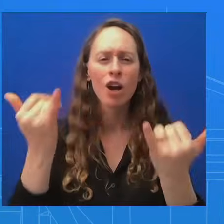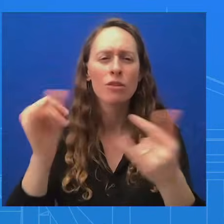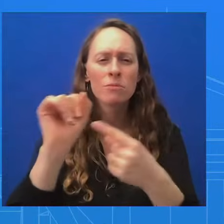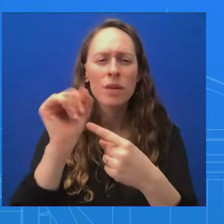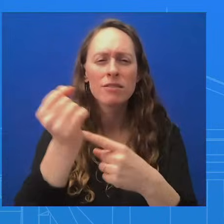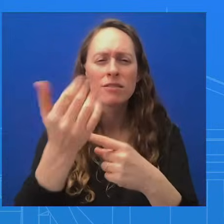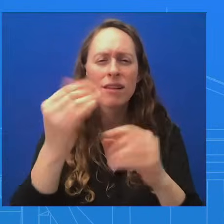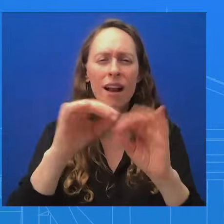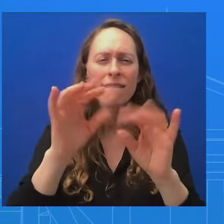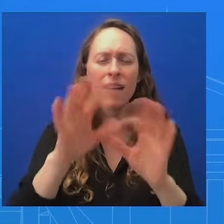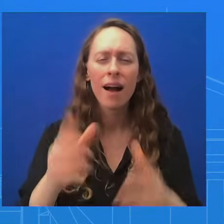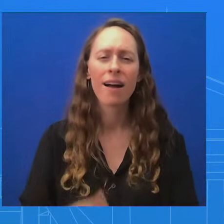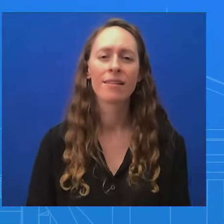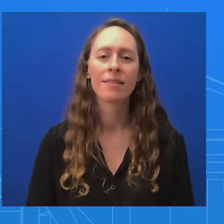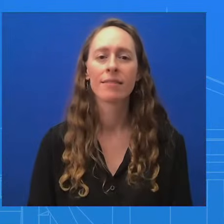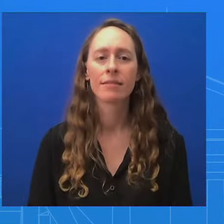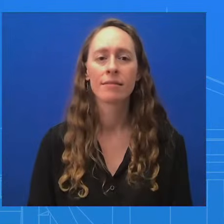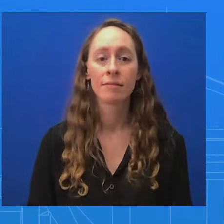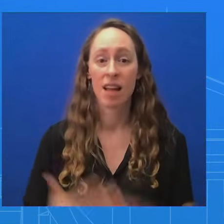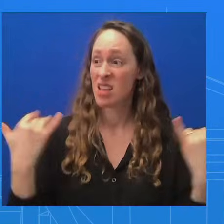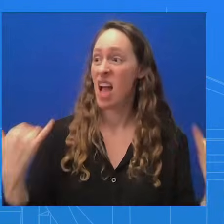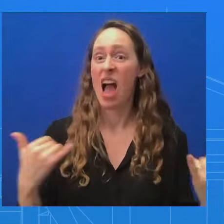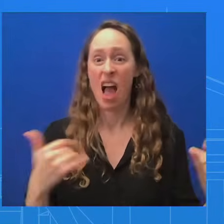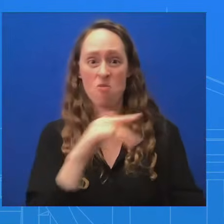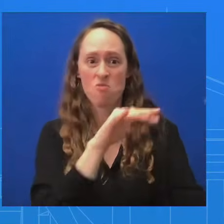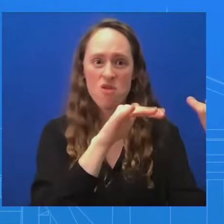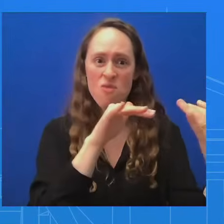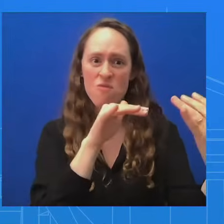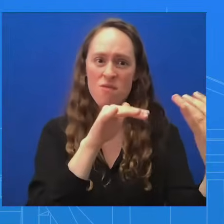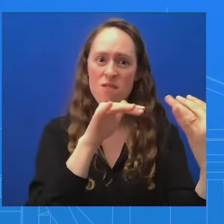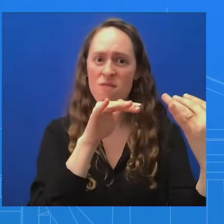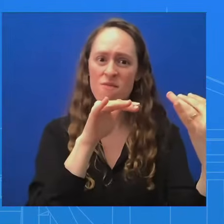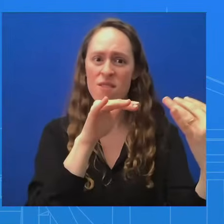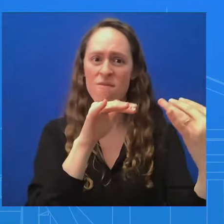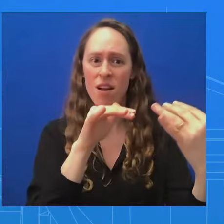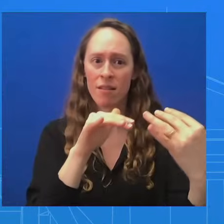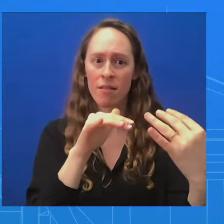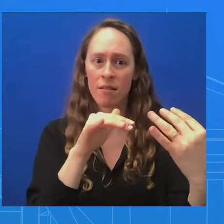Mr. Kirby: The Israeli people have every right to expect that their military and that their government